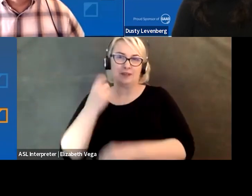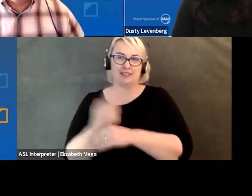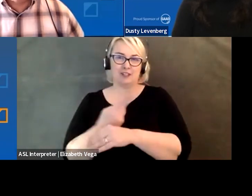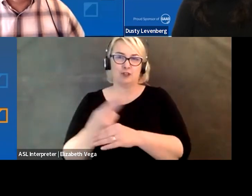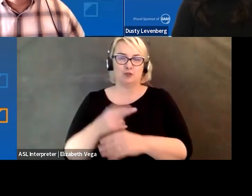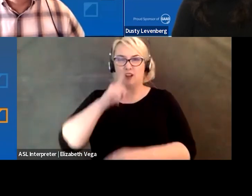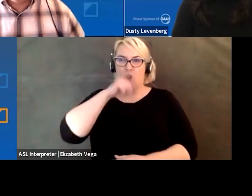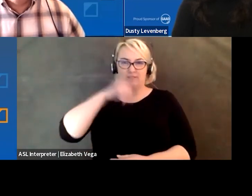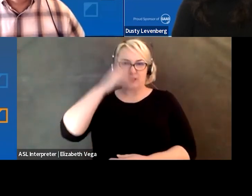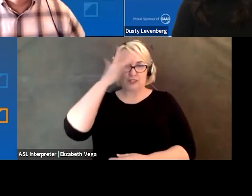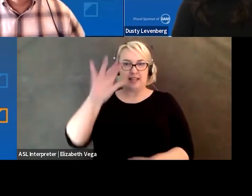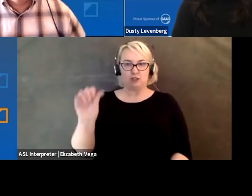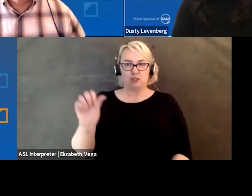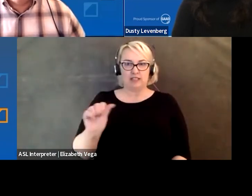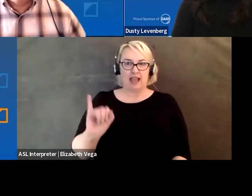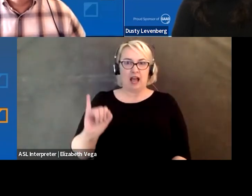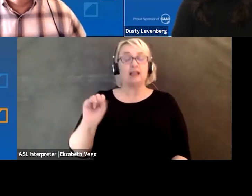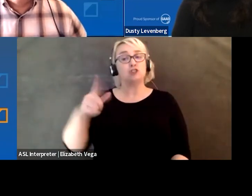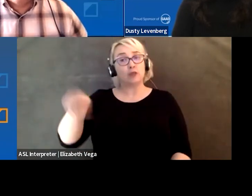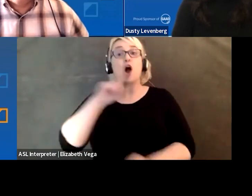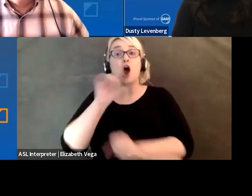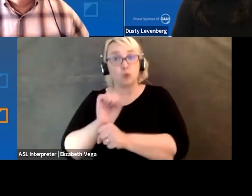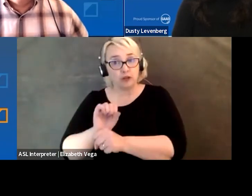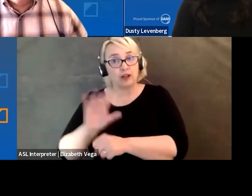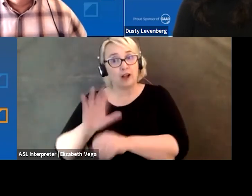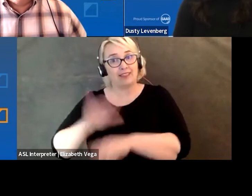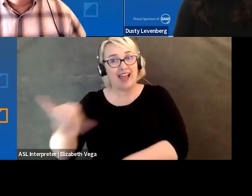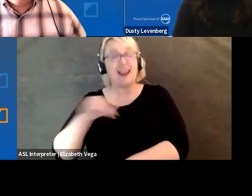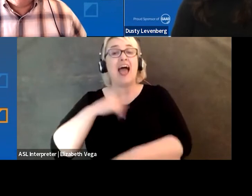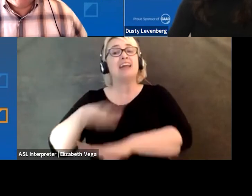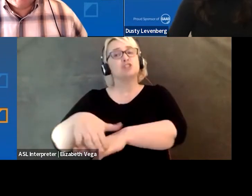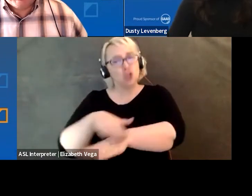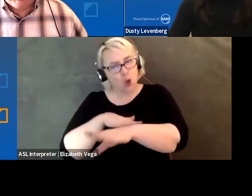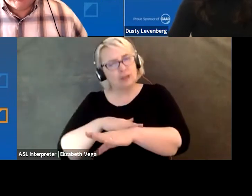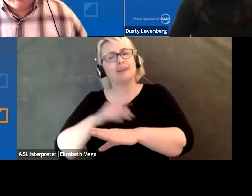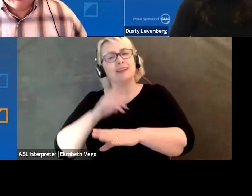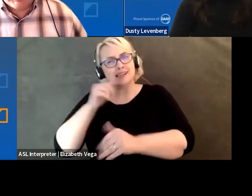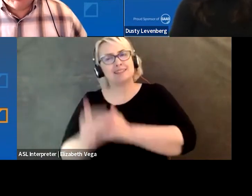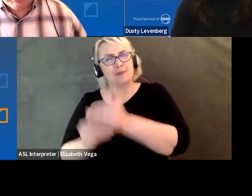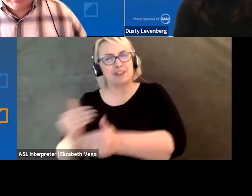It's slowly but surely coming along. Joe Devon: Thanks, Meryl. Anybody want to add?